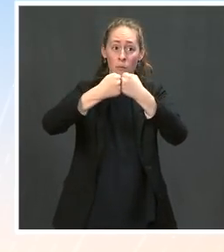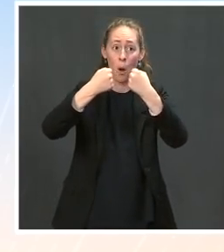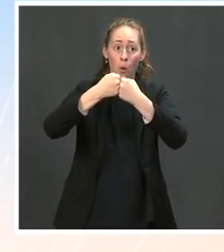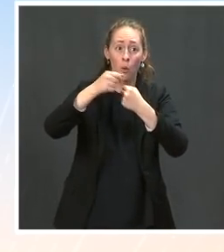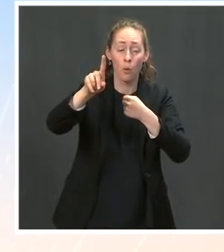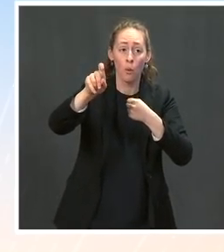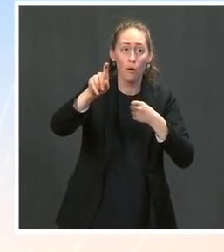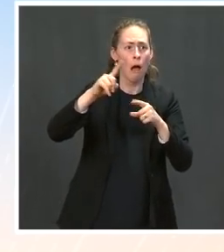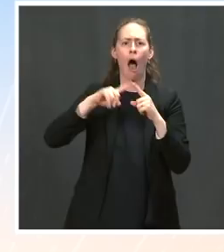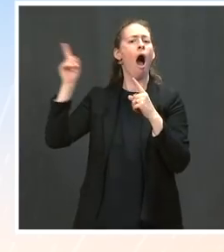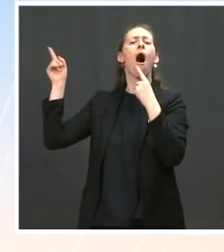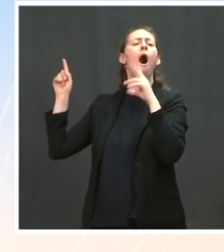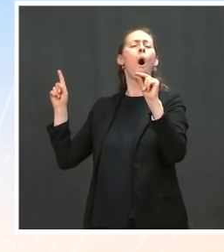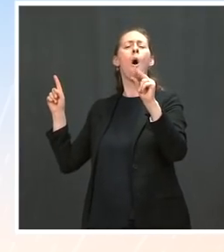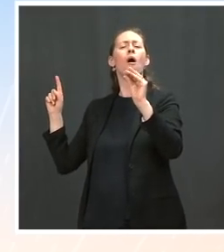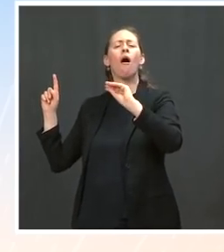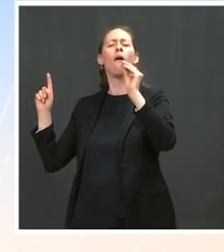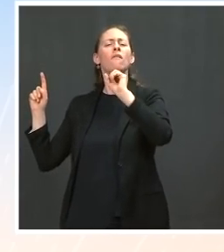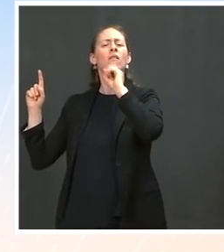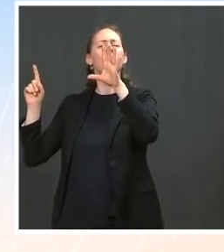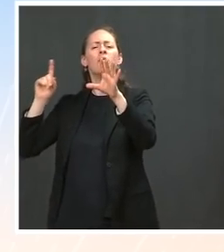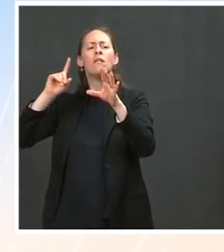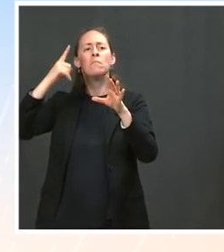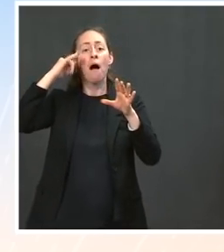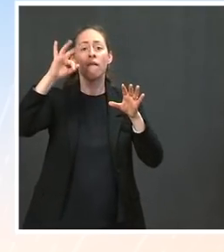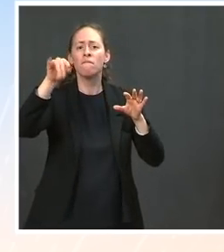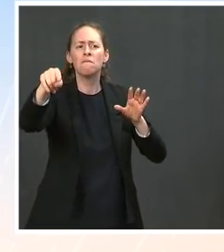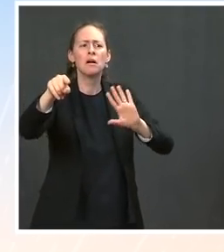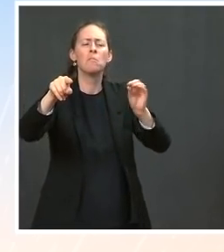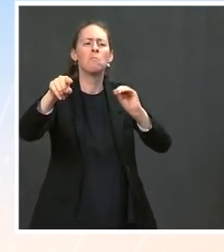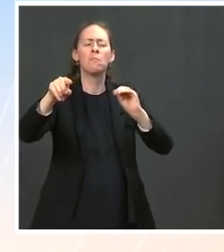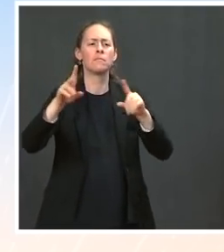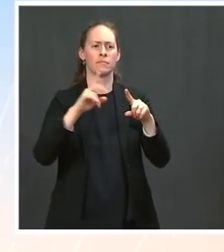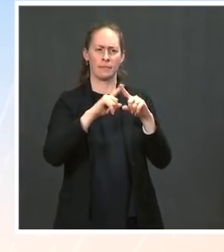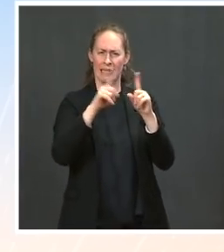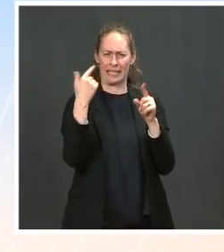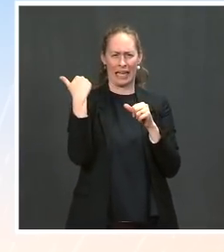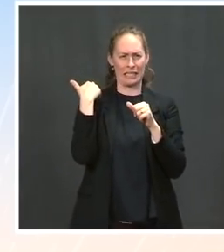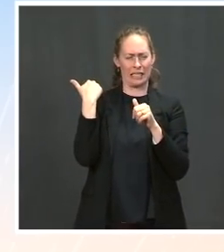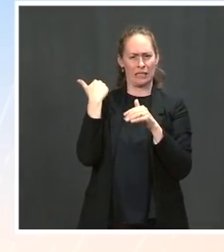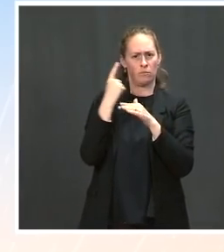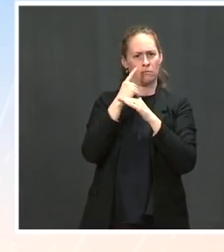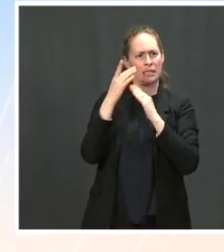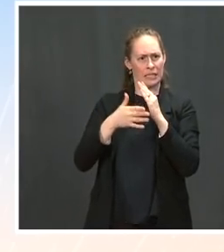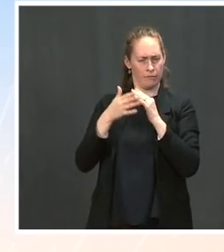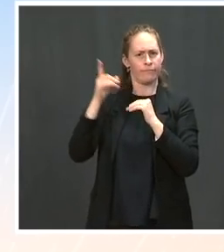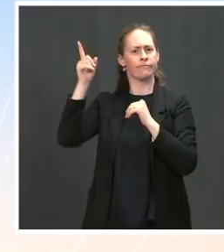directly in his explanation over the weekend. You mentioned it yesterday. So how do you square those two explanations: